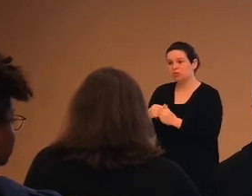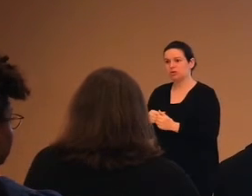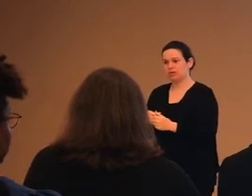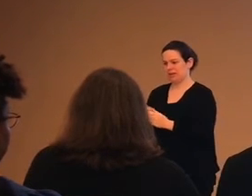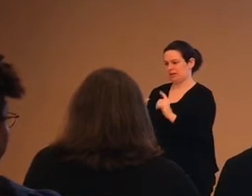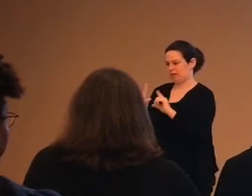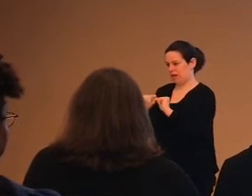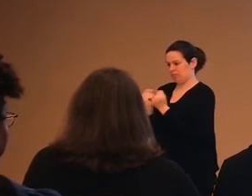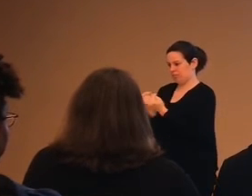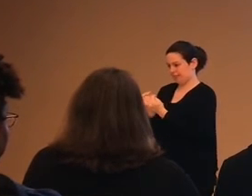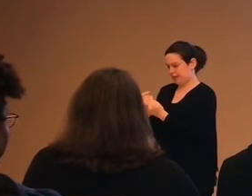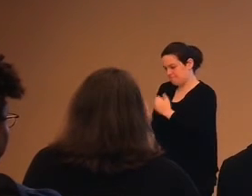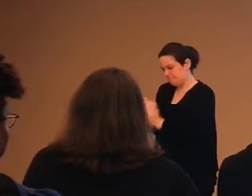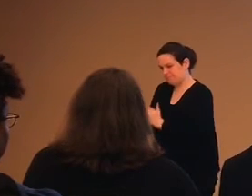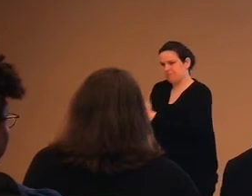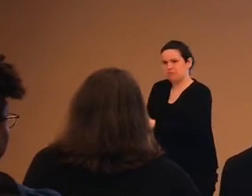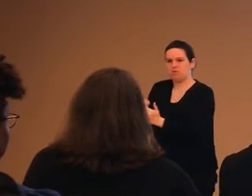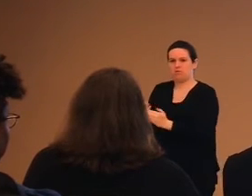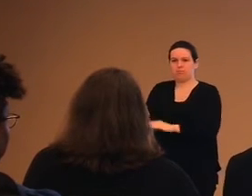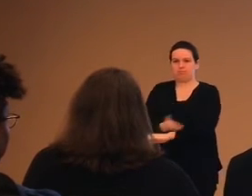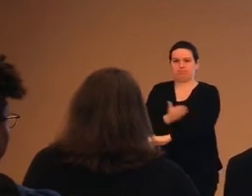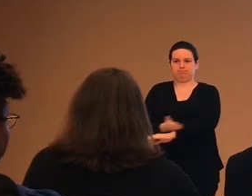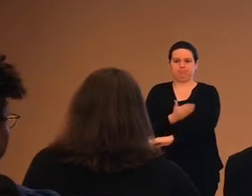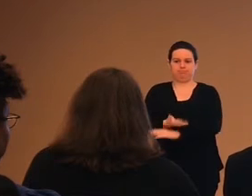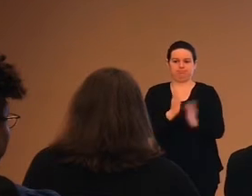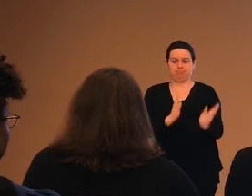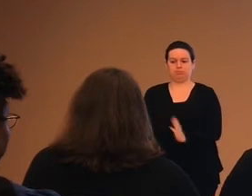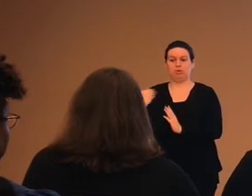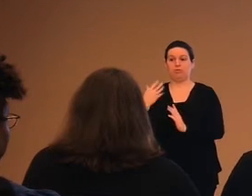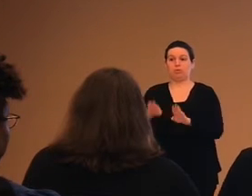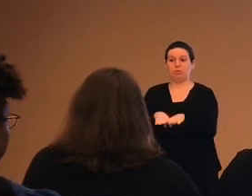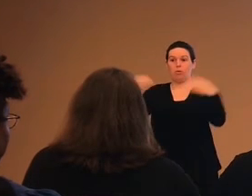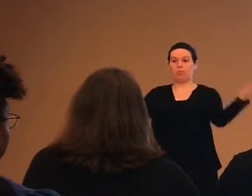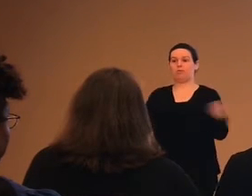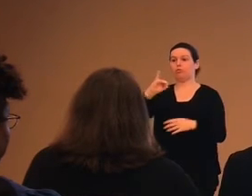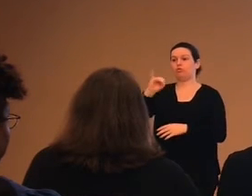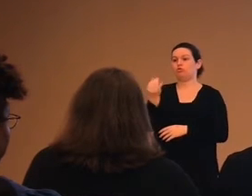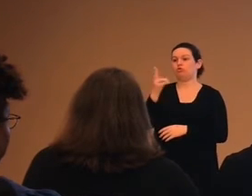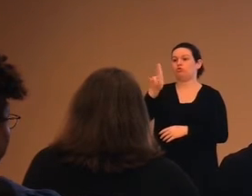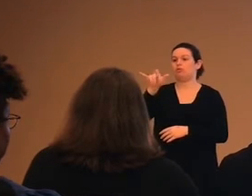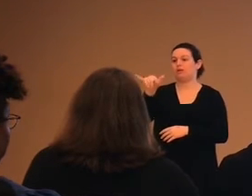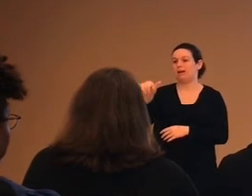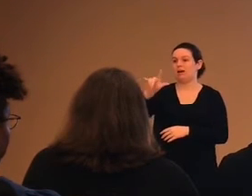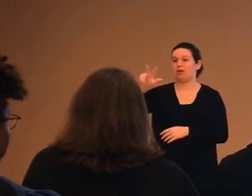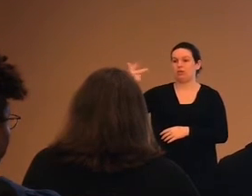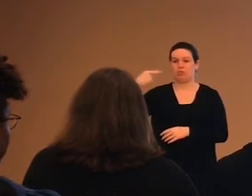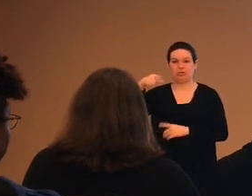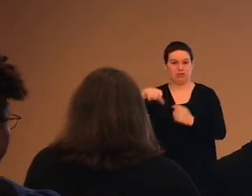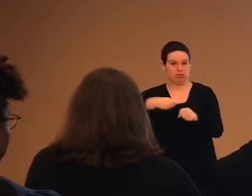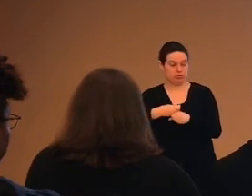process in preparation for the grand opening July 3rd of this year Next to her is Nicole Smith